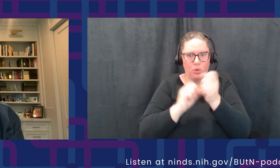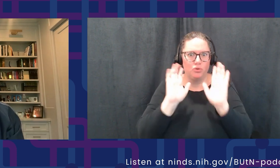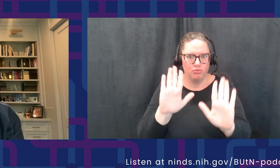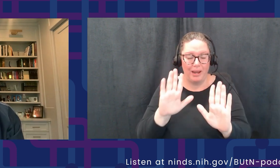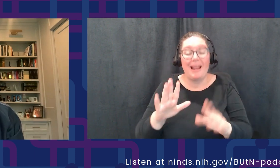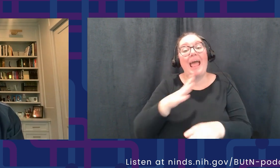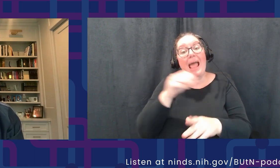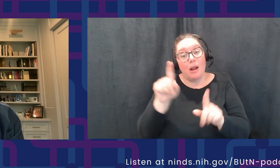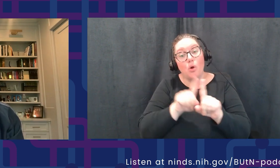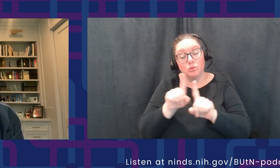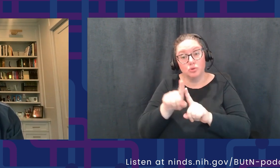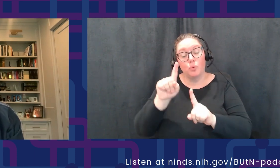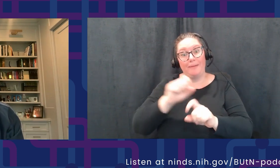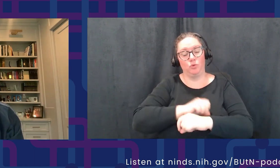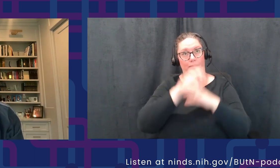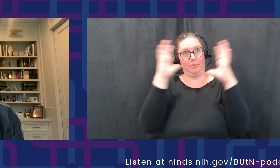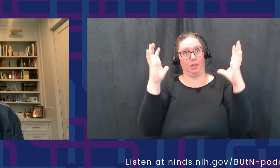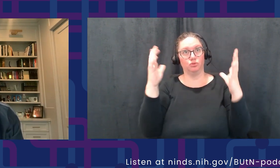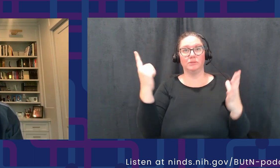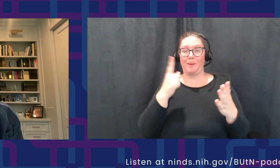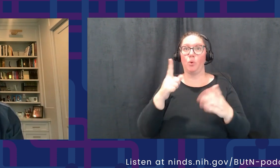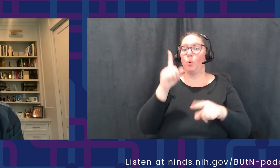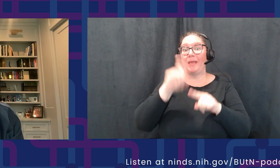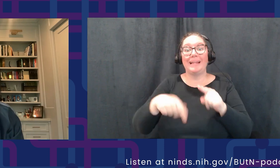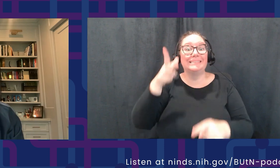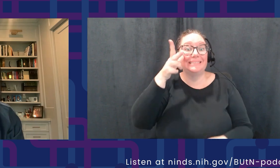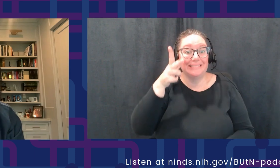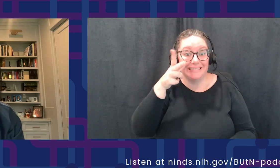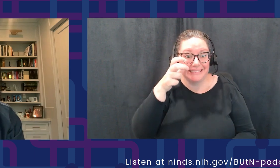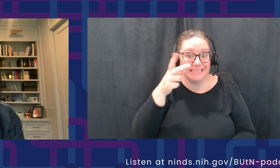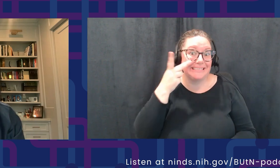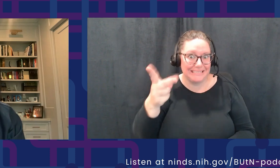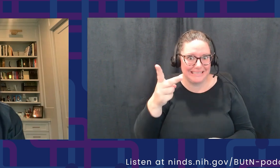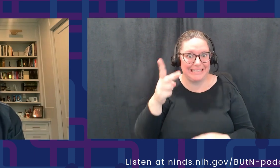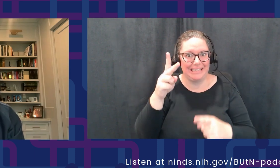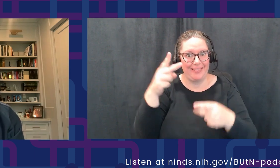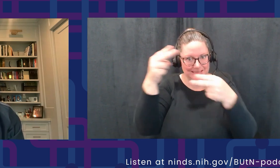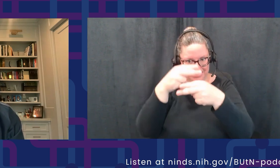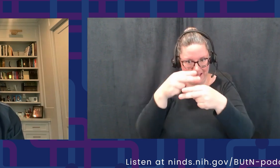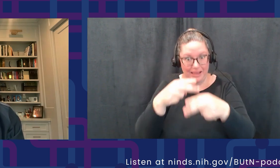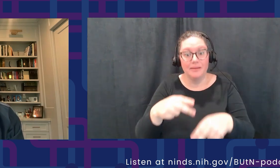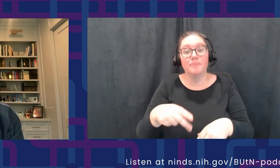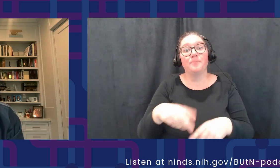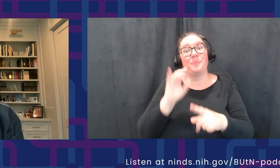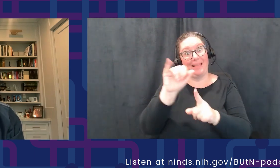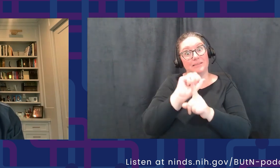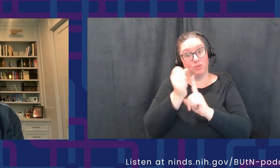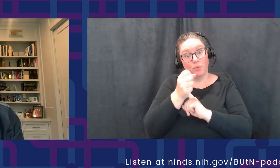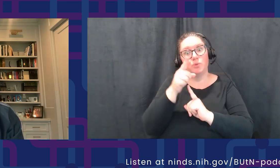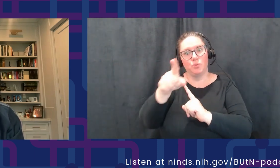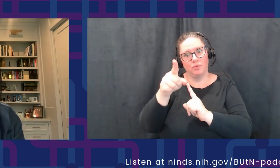But also you have to imagine someone who cannot see the slides. And in that case, they're relying on what you say.